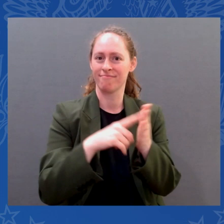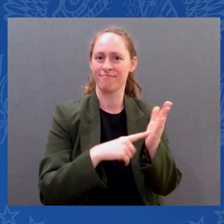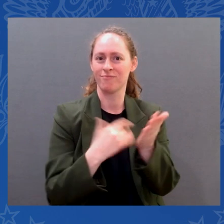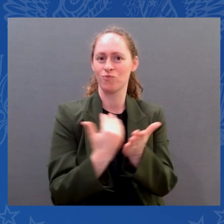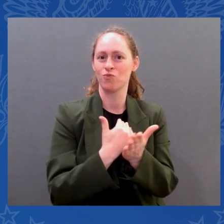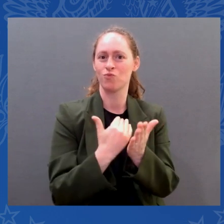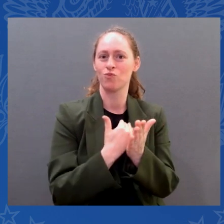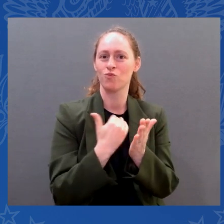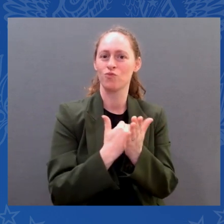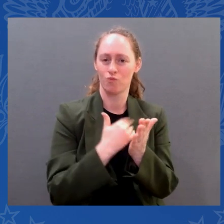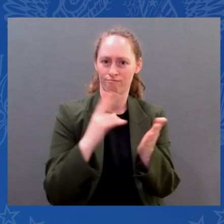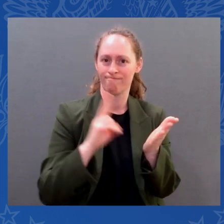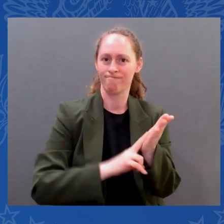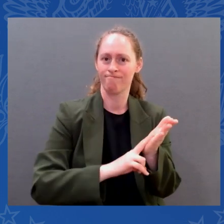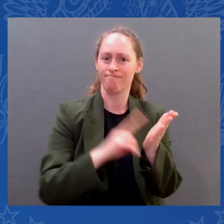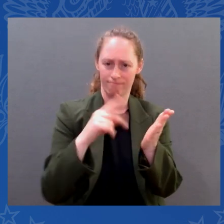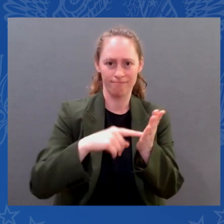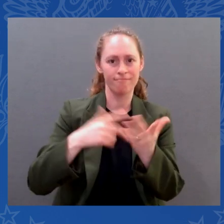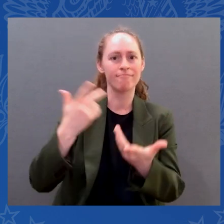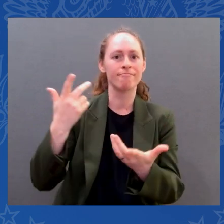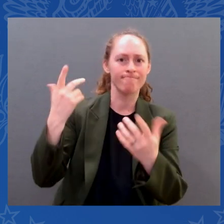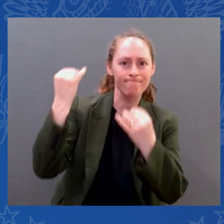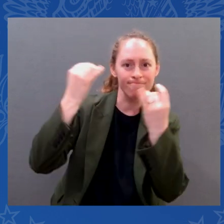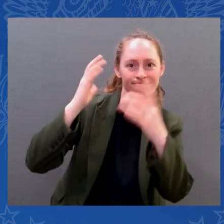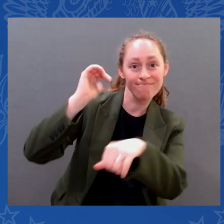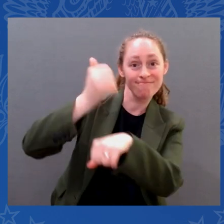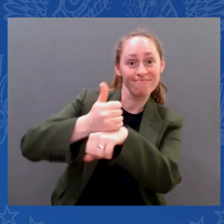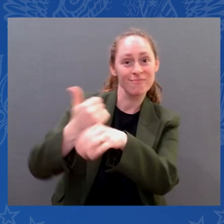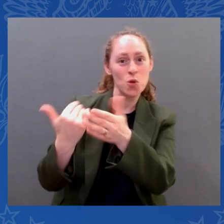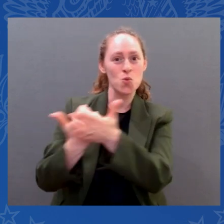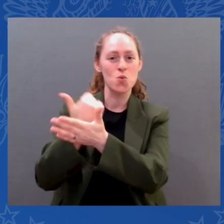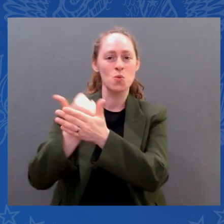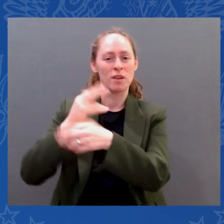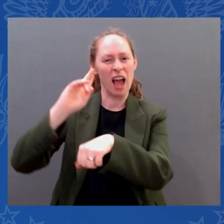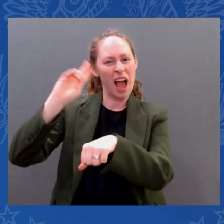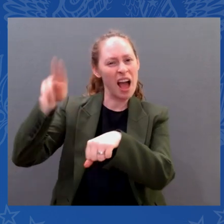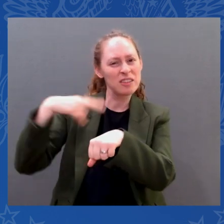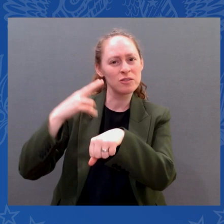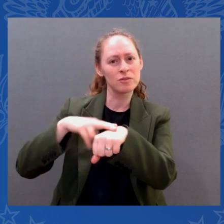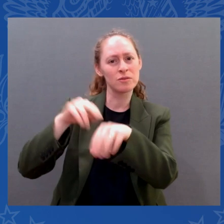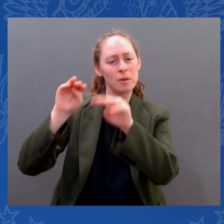and Culture here in Washington, D.C. You can clap for that because of this lady here.